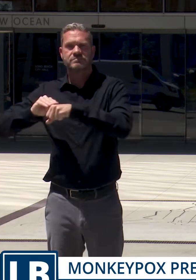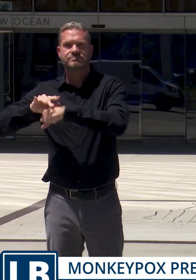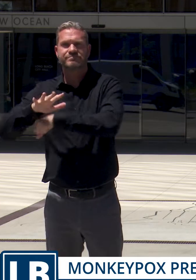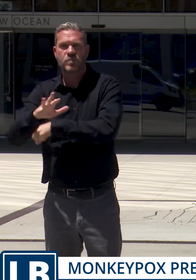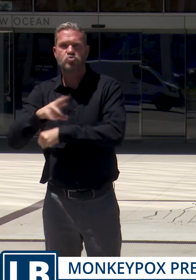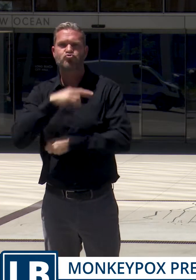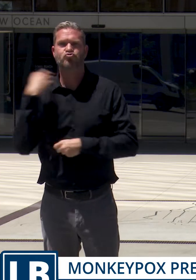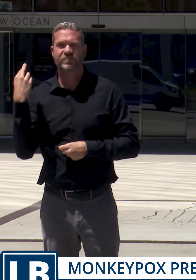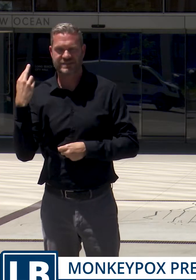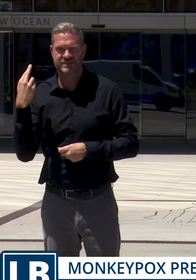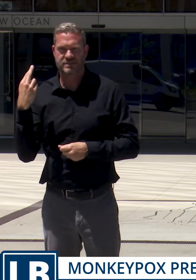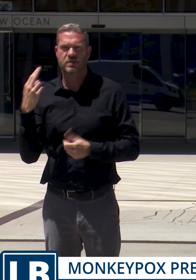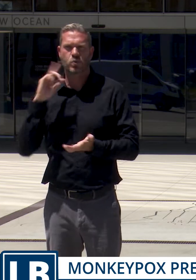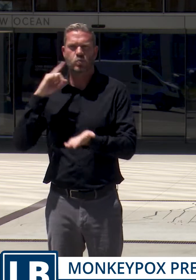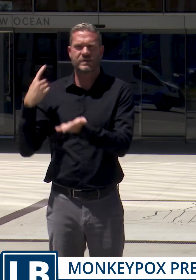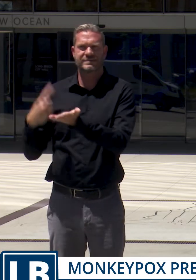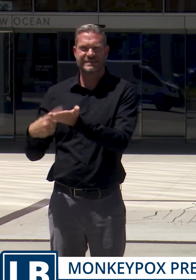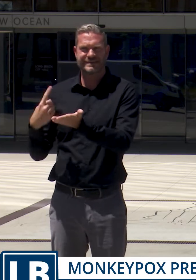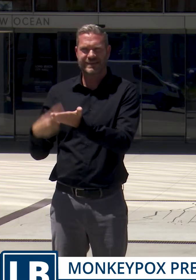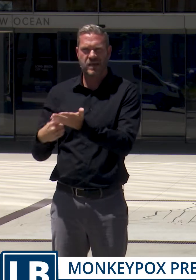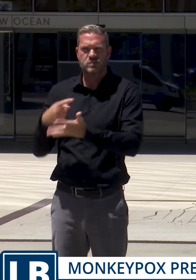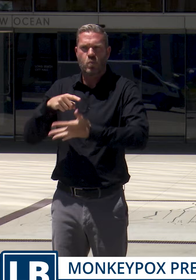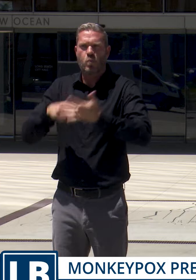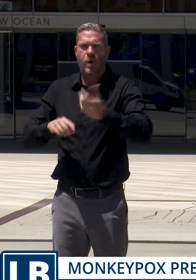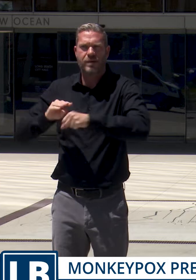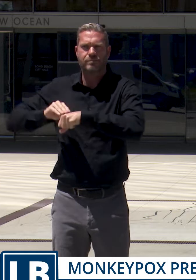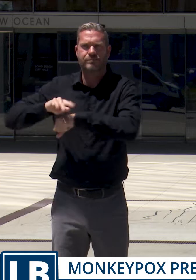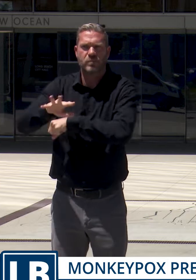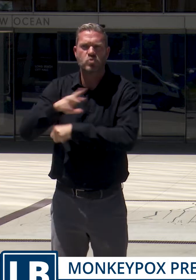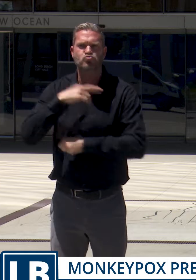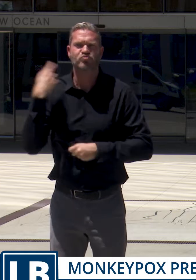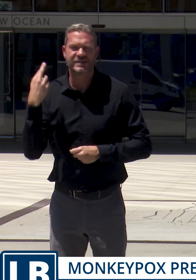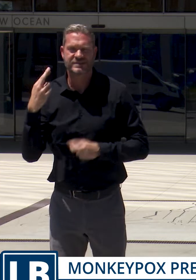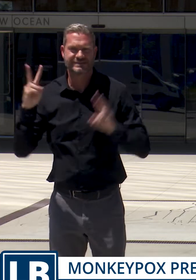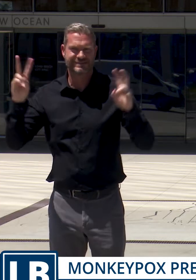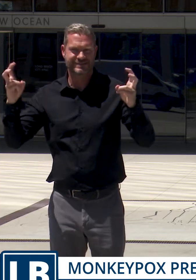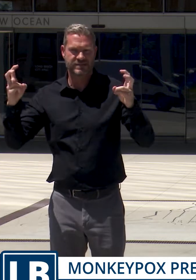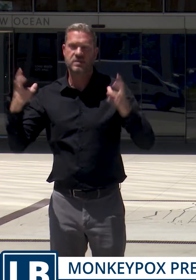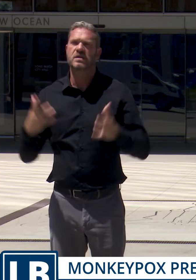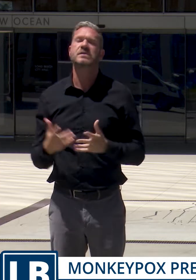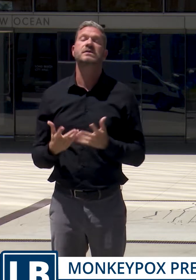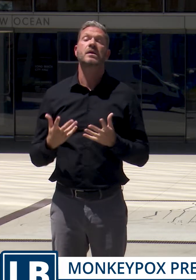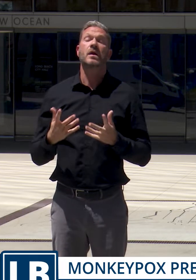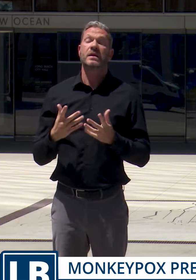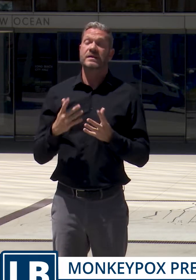talk about in a moment the good news is the type of monkey pox infection seen in this